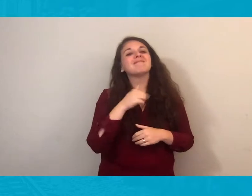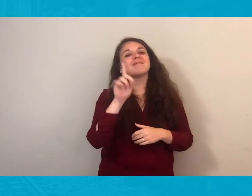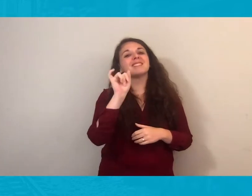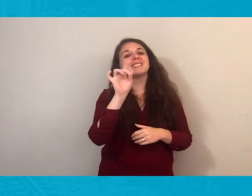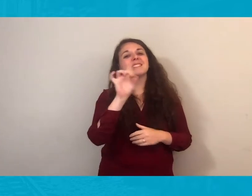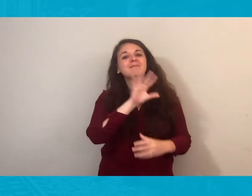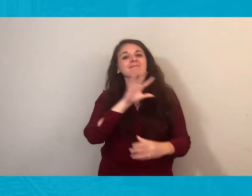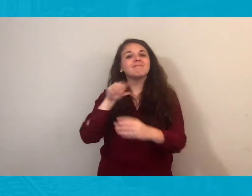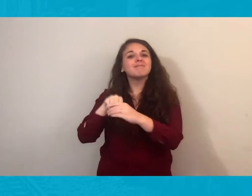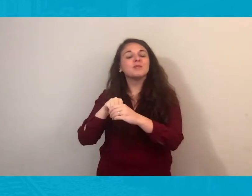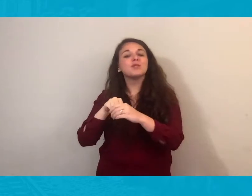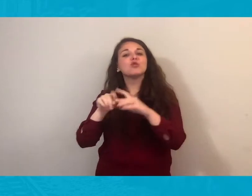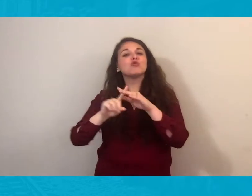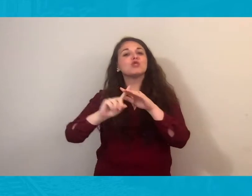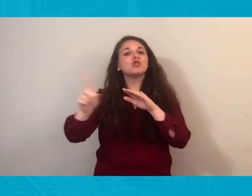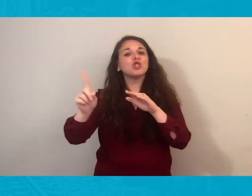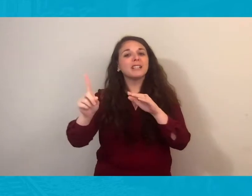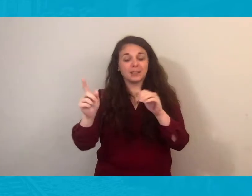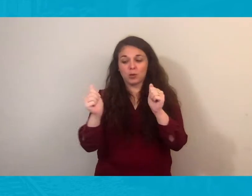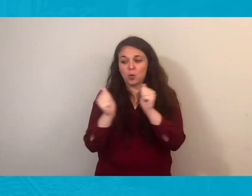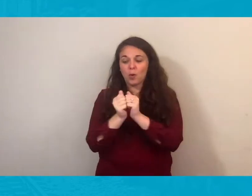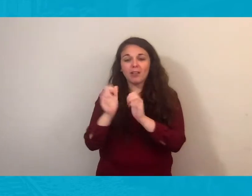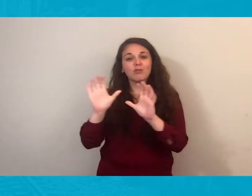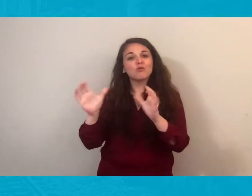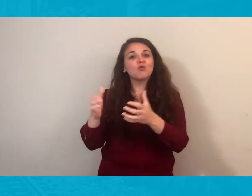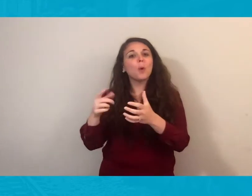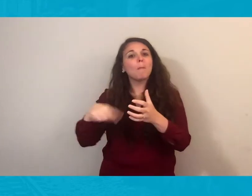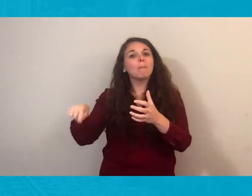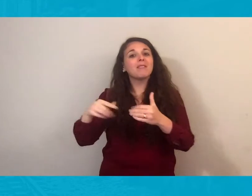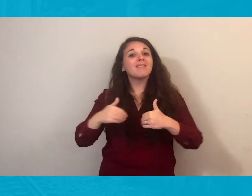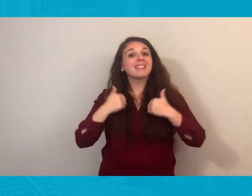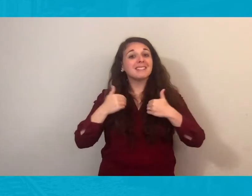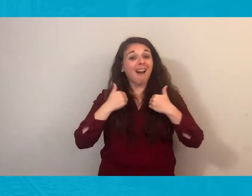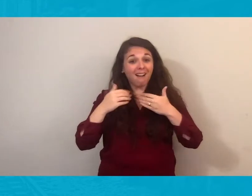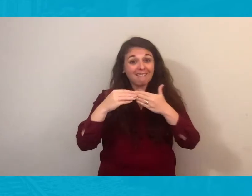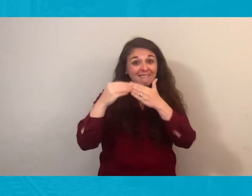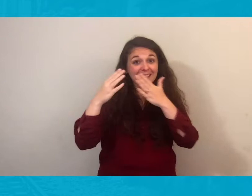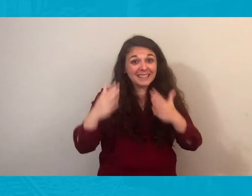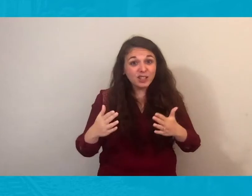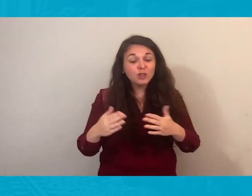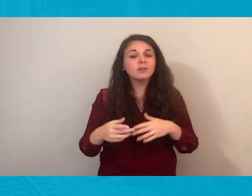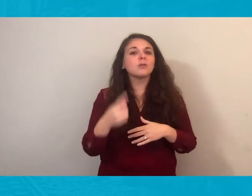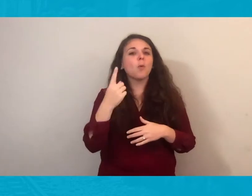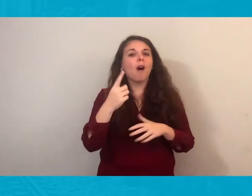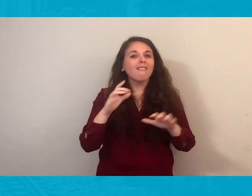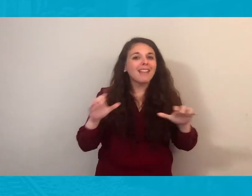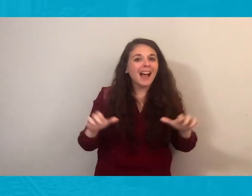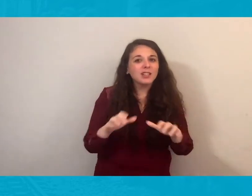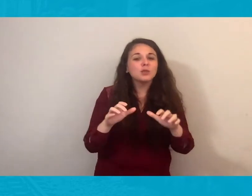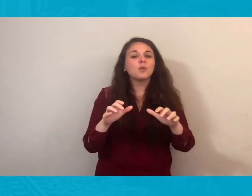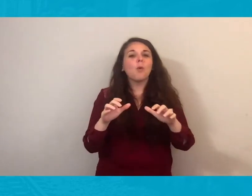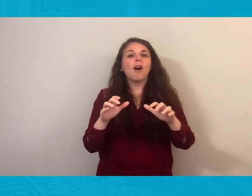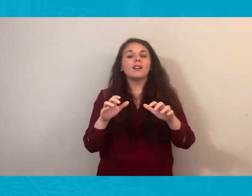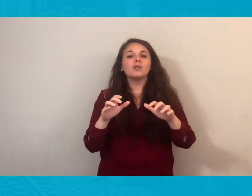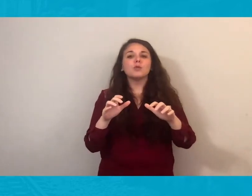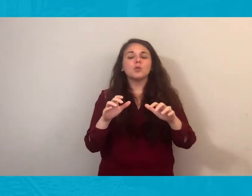I was on a retreat with group of young leaders from Azusa Pacific University. One of the exercises we were to do is to leave something